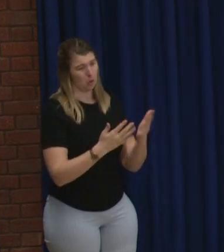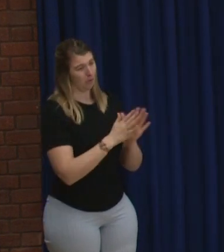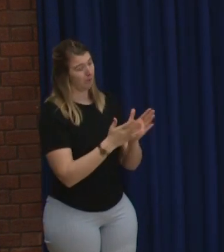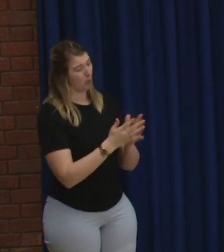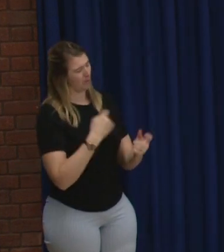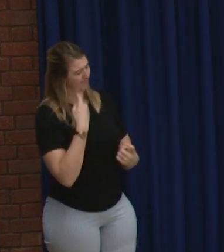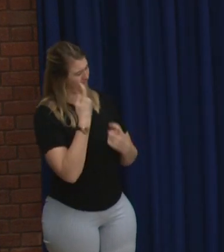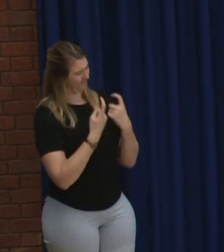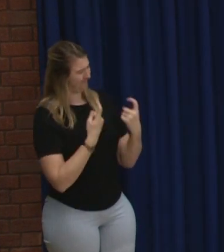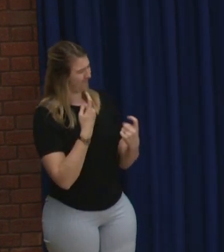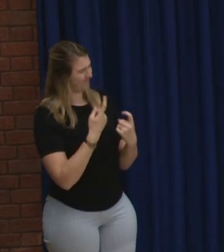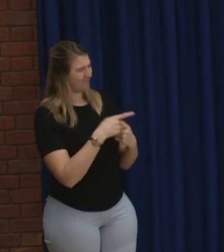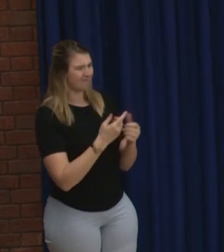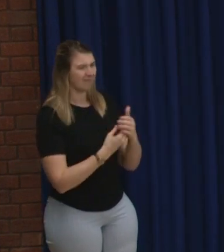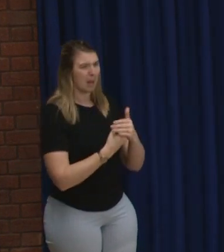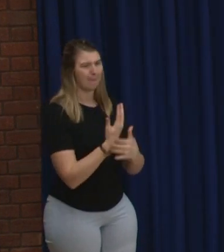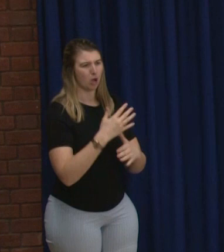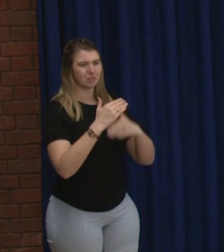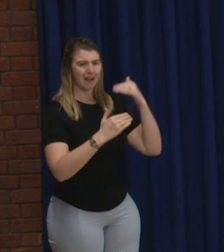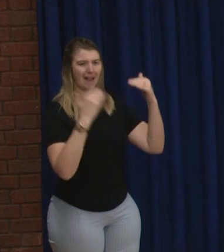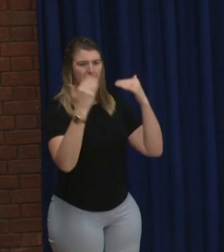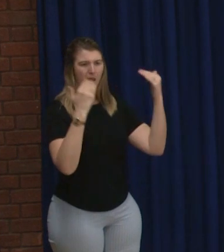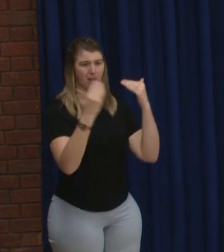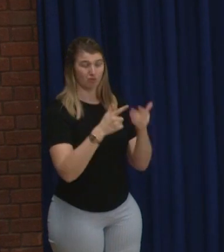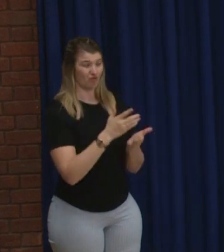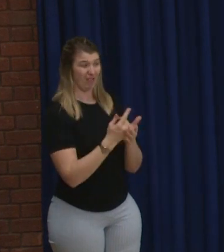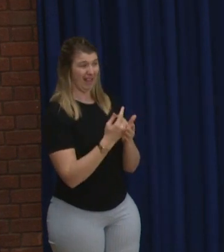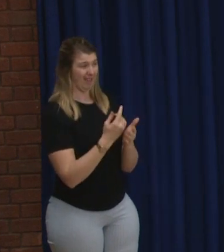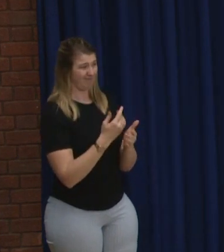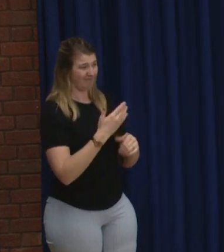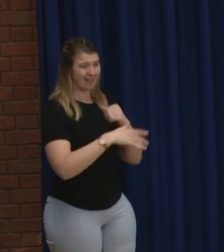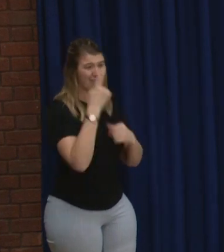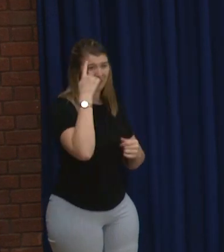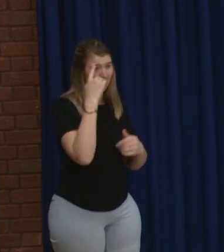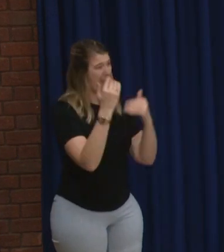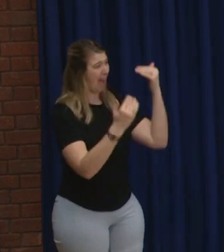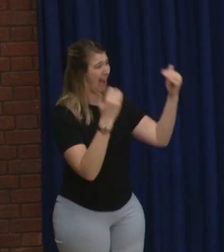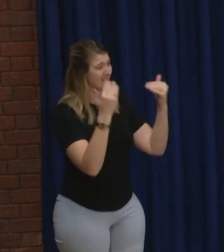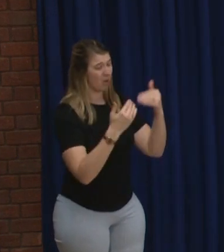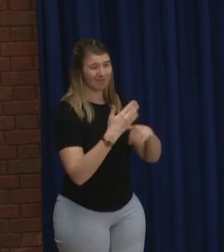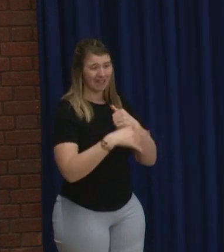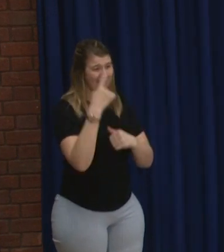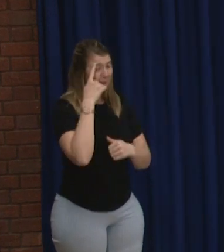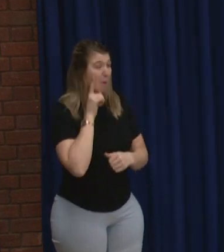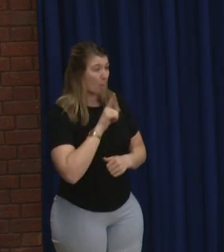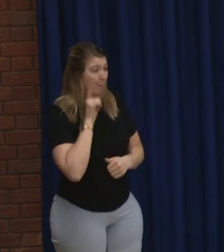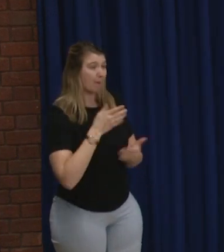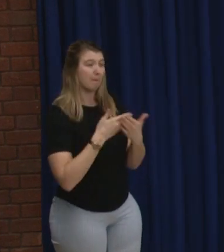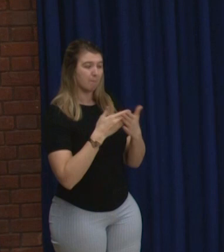because a lot of the time we weren't really thinking about adults we were just thinking about children and we weren't thinking about women either, and the ironical thing during